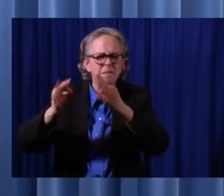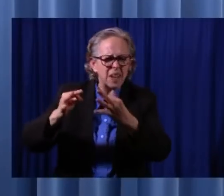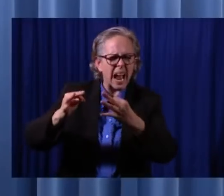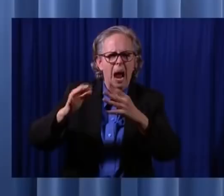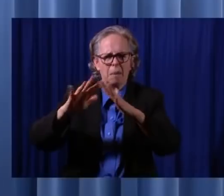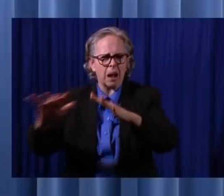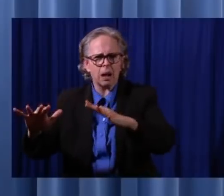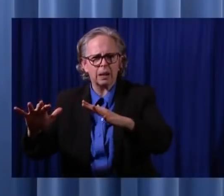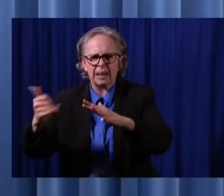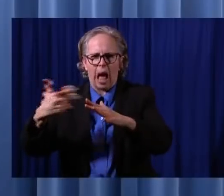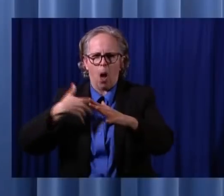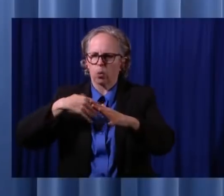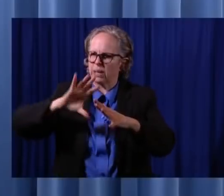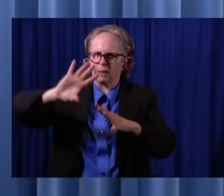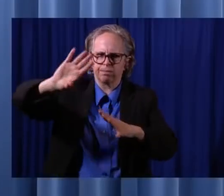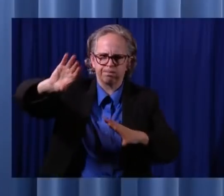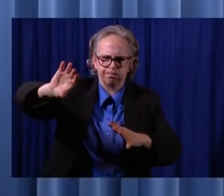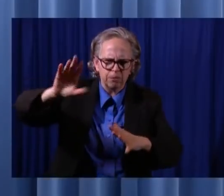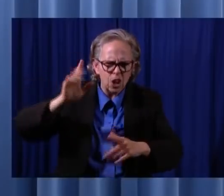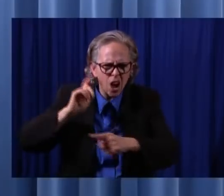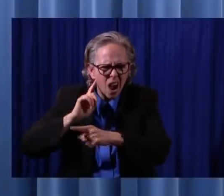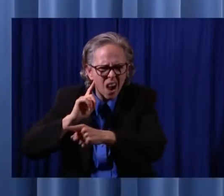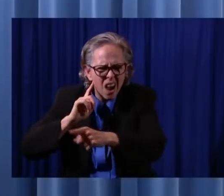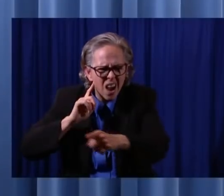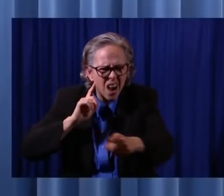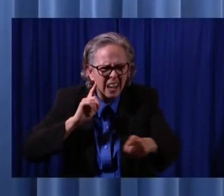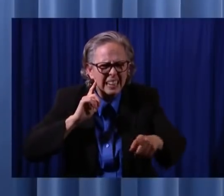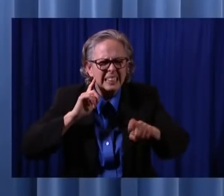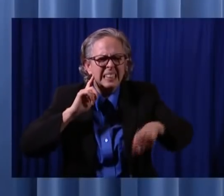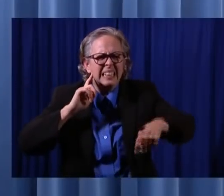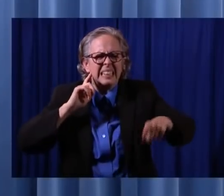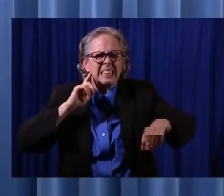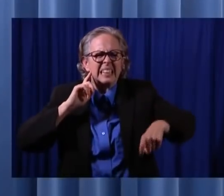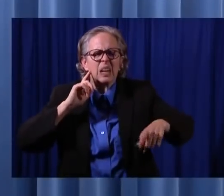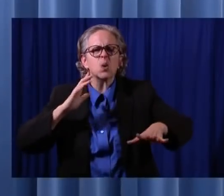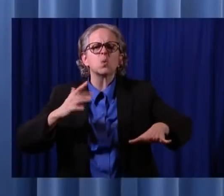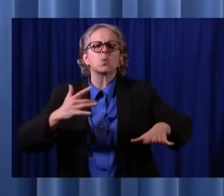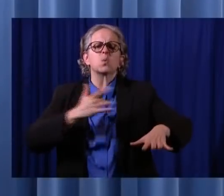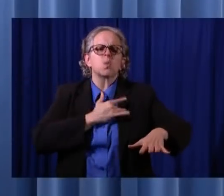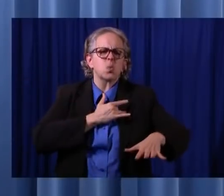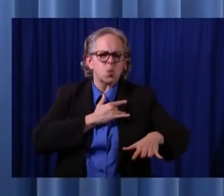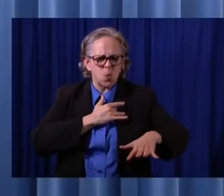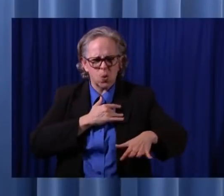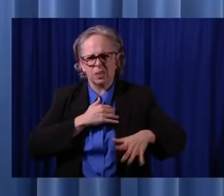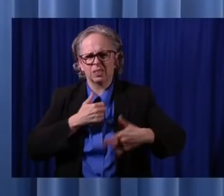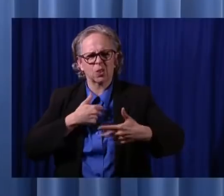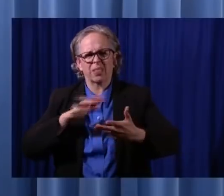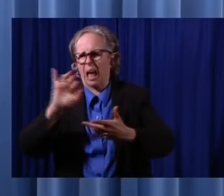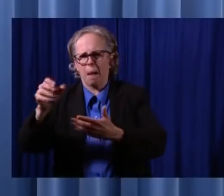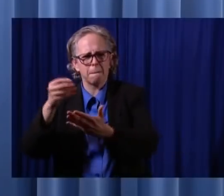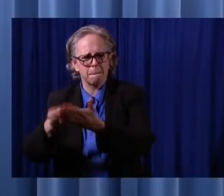RIGHT BEFORE THE PANDEMIC WE PLAN TO USE $1.5 MILLION FOR THE CURRENT OPERATING BUDGET